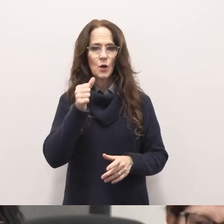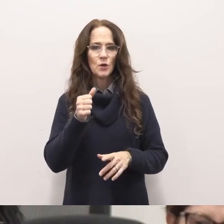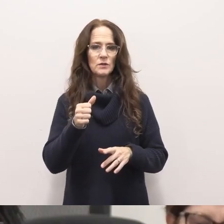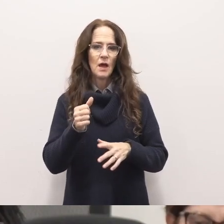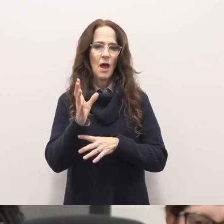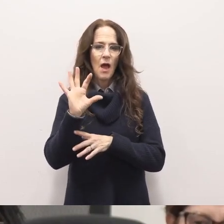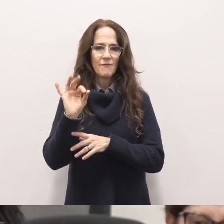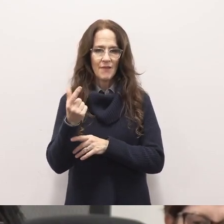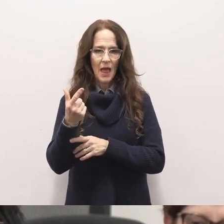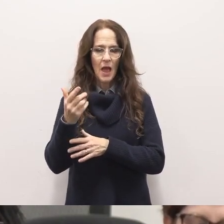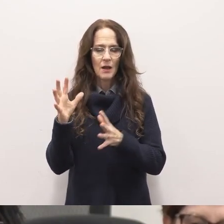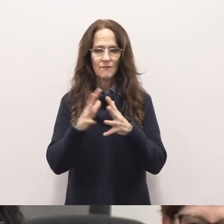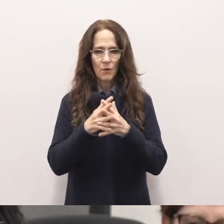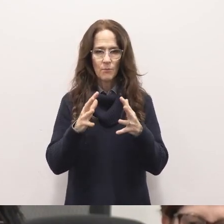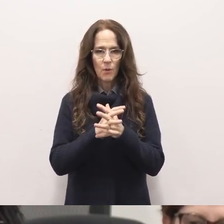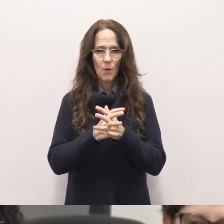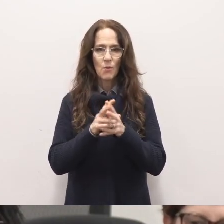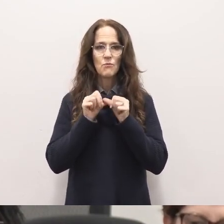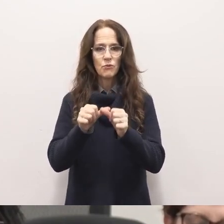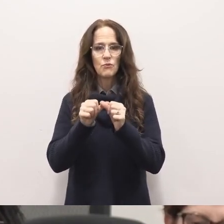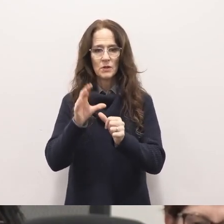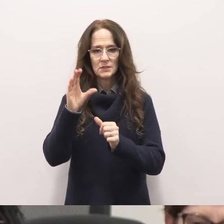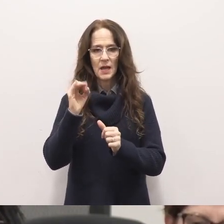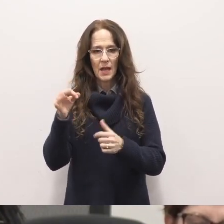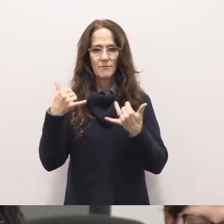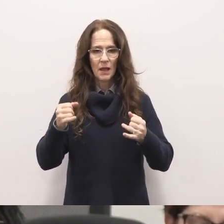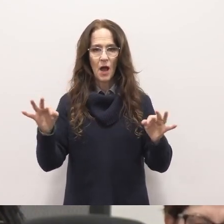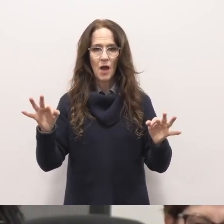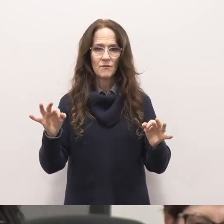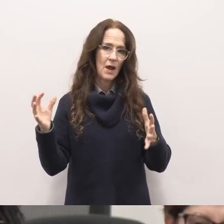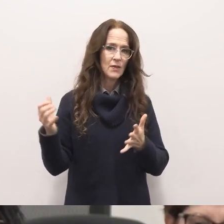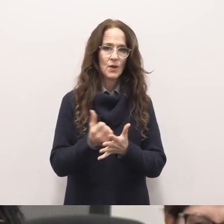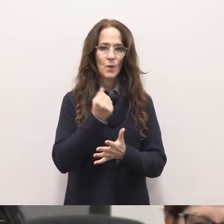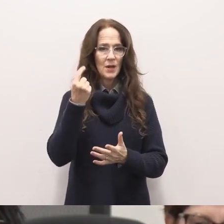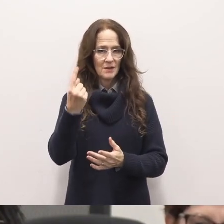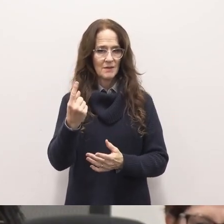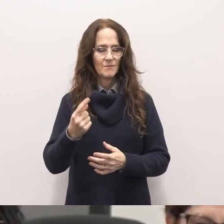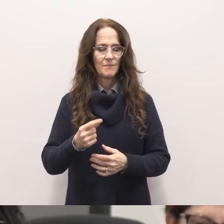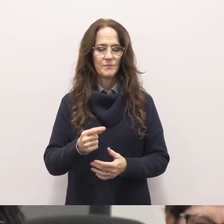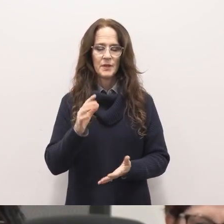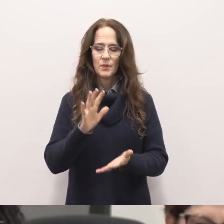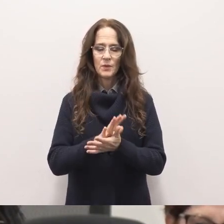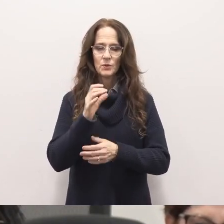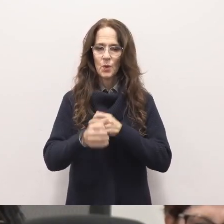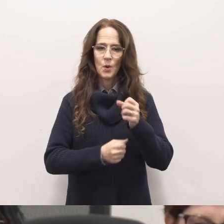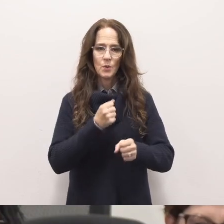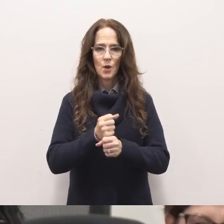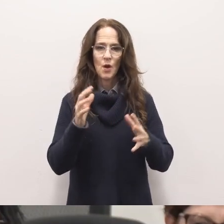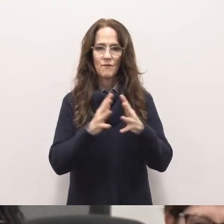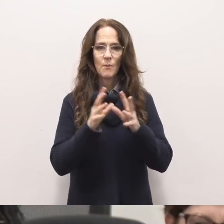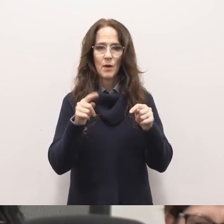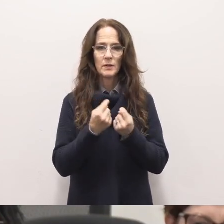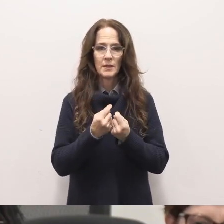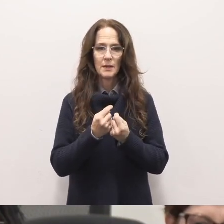the CIF playoffs and celebrated their first playoff win. Most notably, the school year, our football team achieved a historic milestone